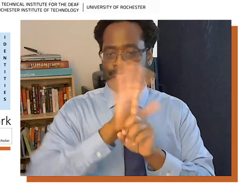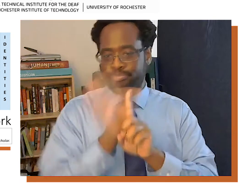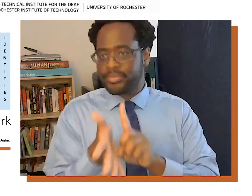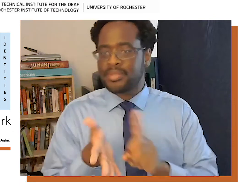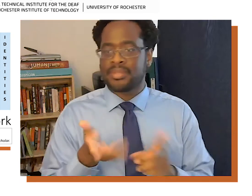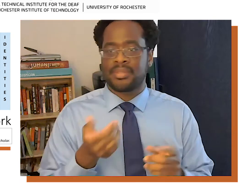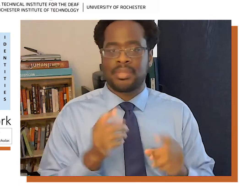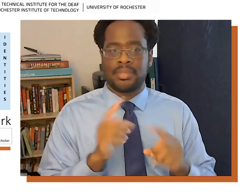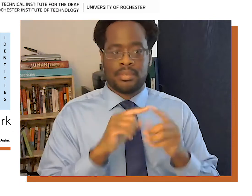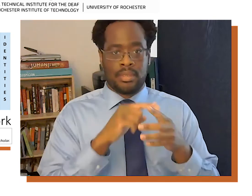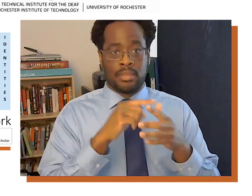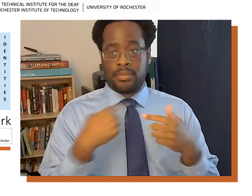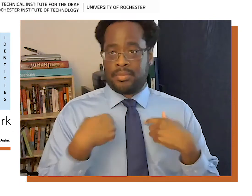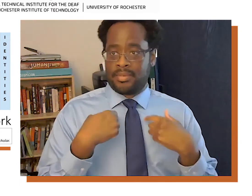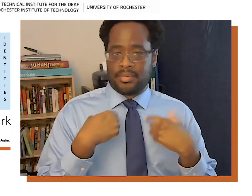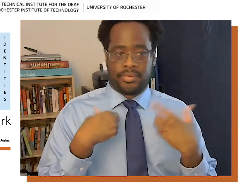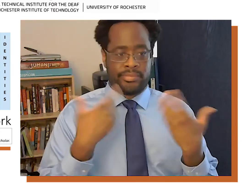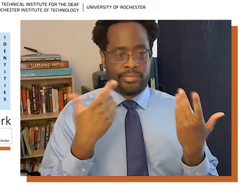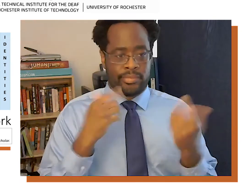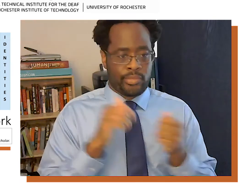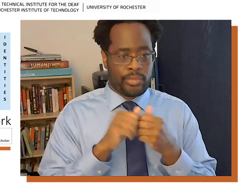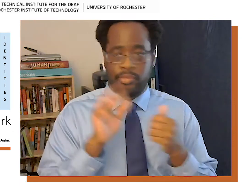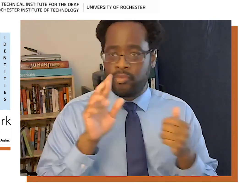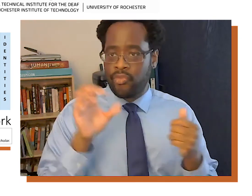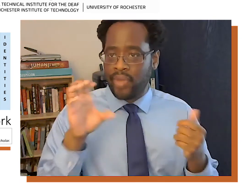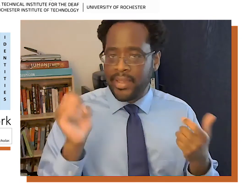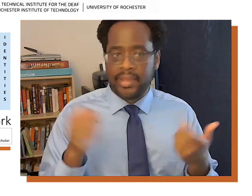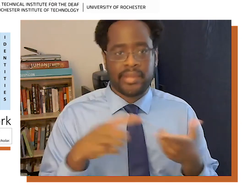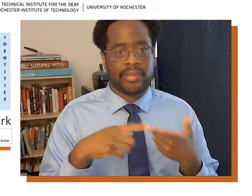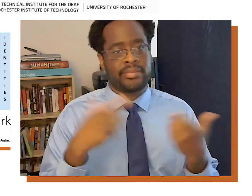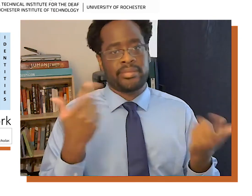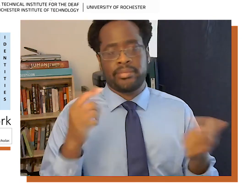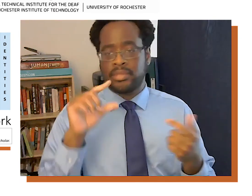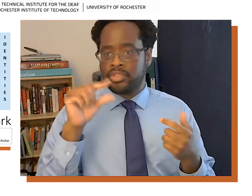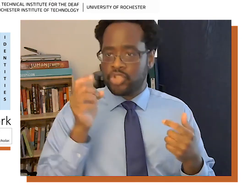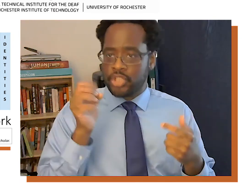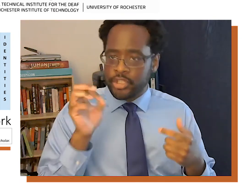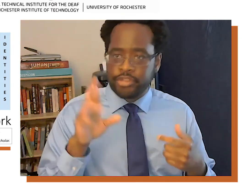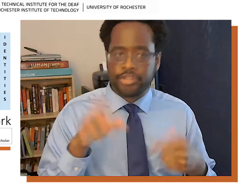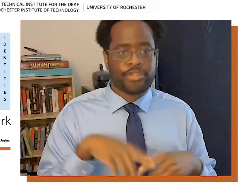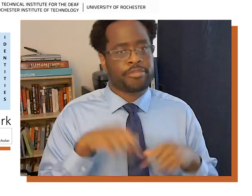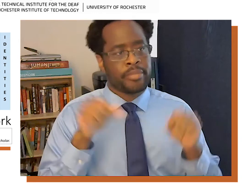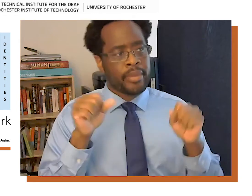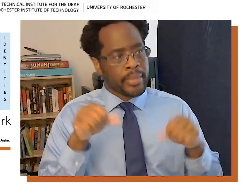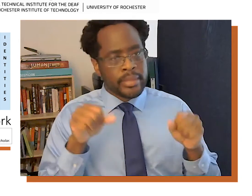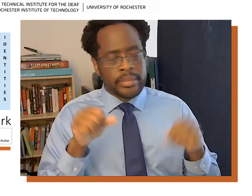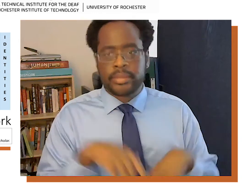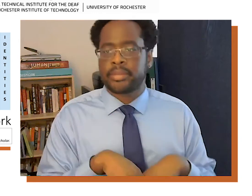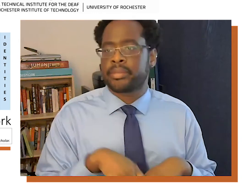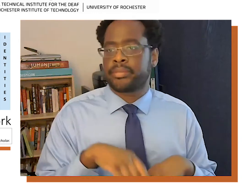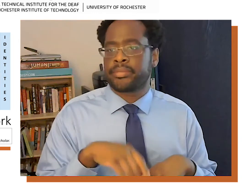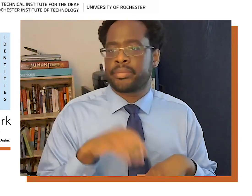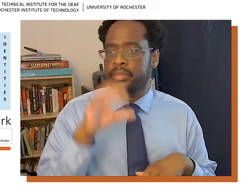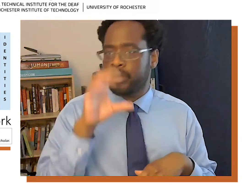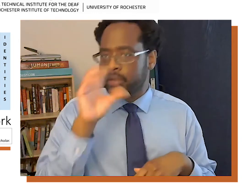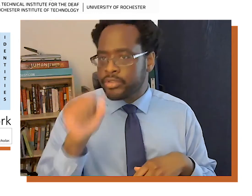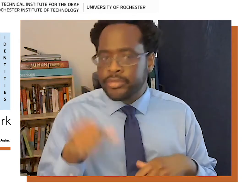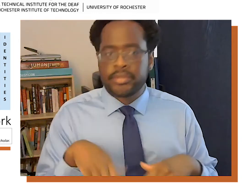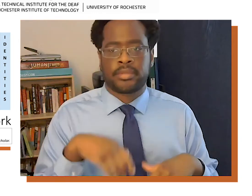All these lines are different identities possible. These could be things that you are able to do,